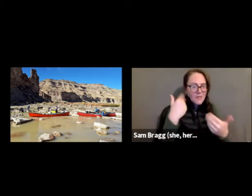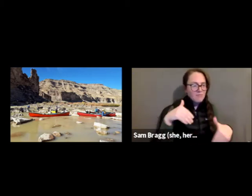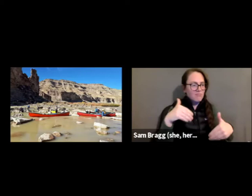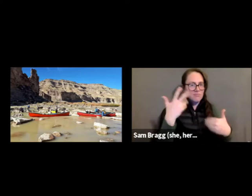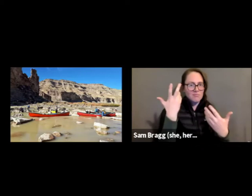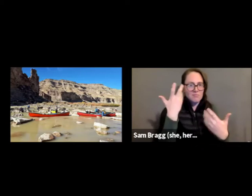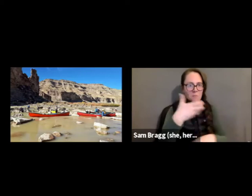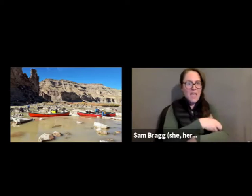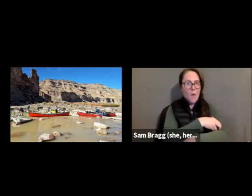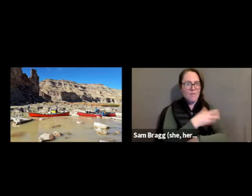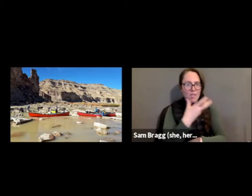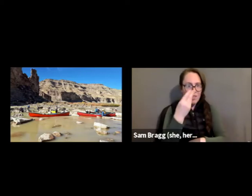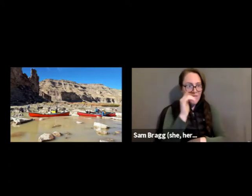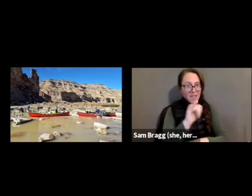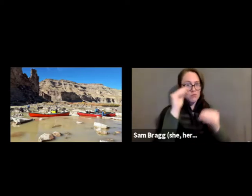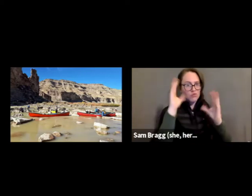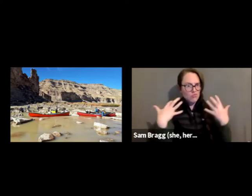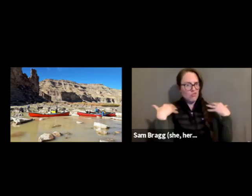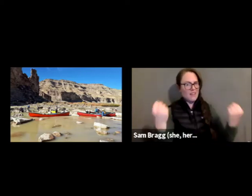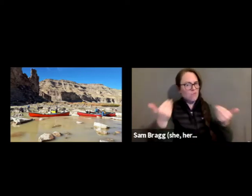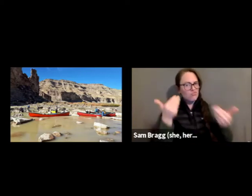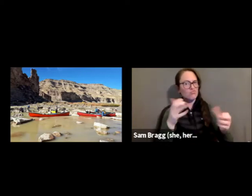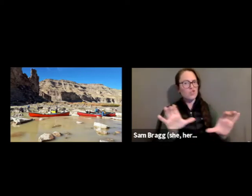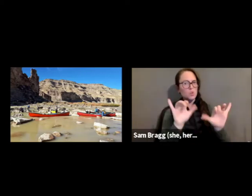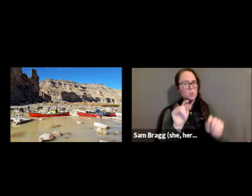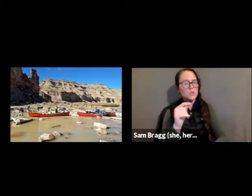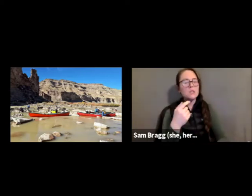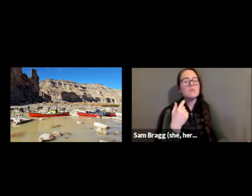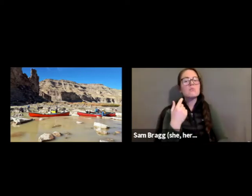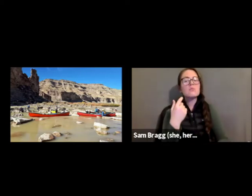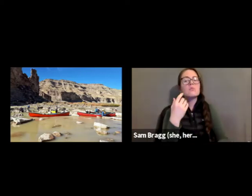see what happened i've never seen something like that before and that was a powerful experience